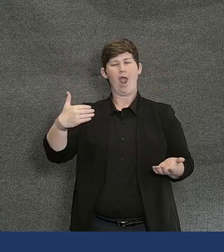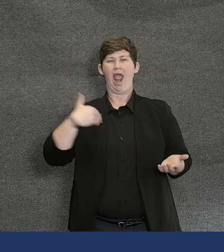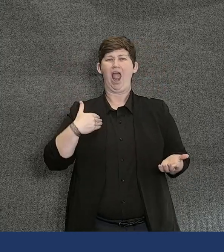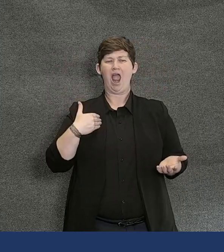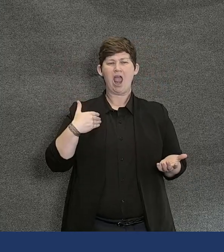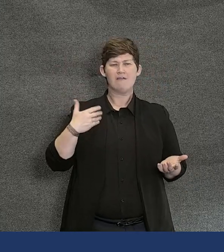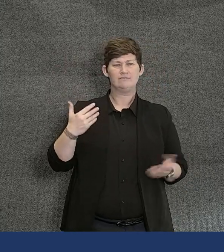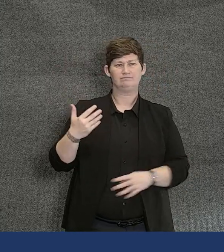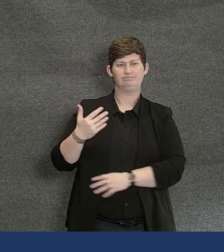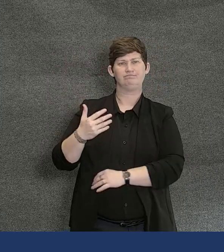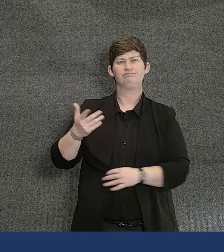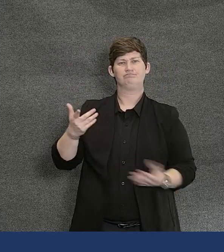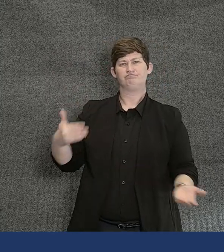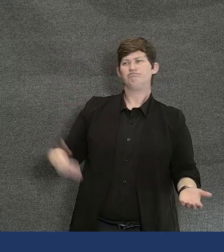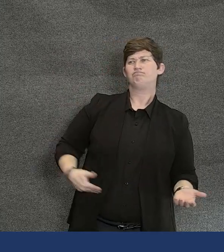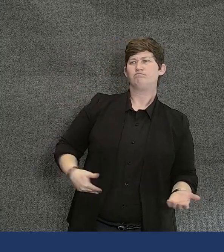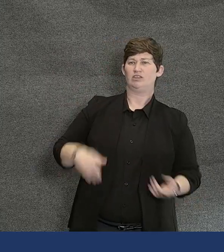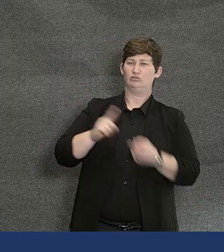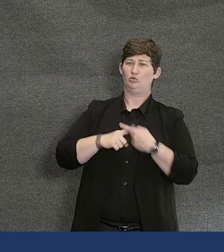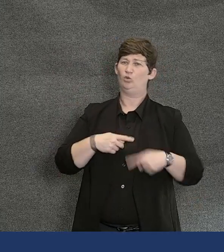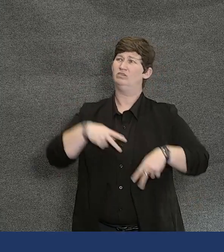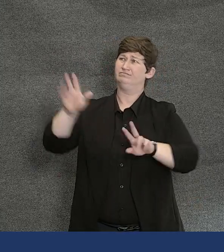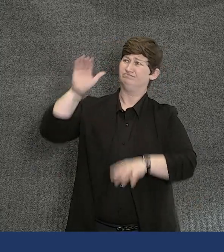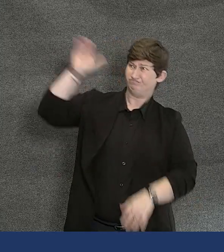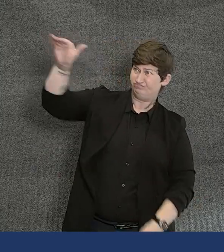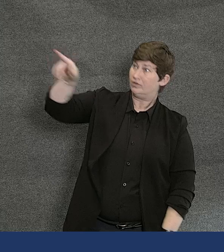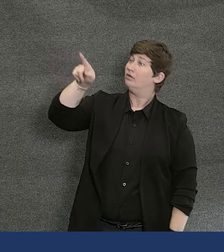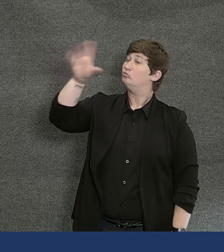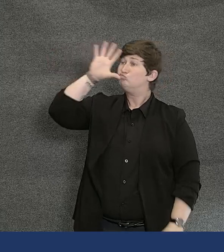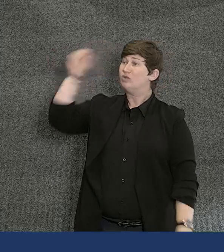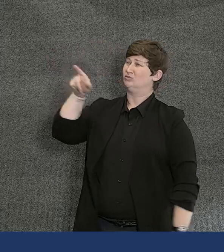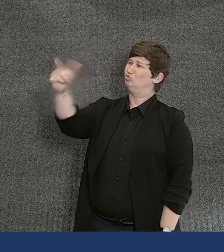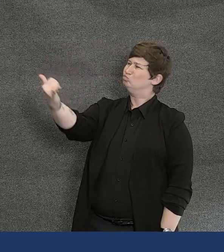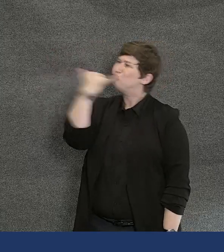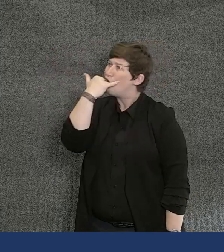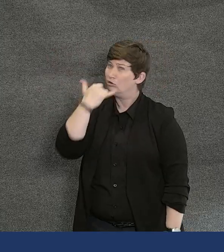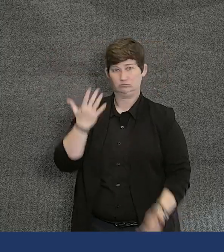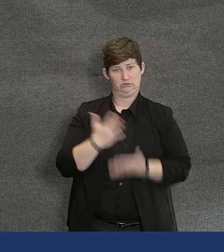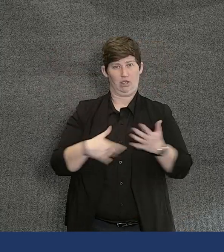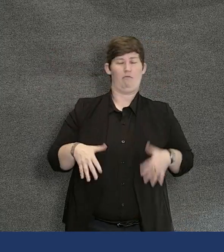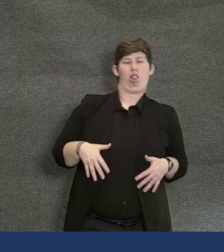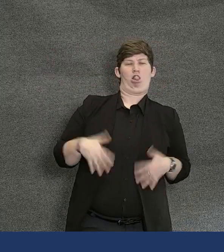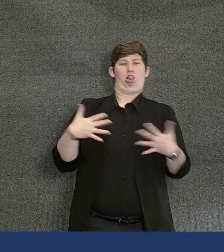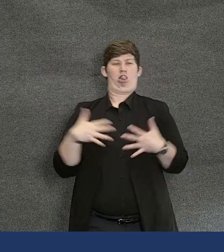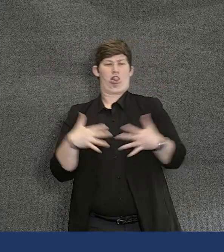and they obey in advance. And I don't want us to obey in advance.